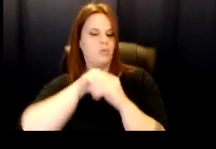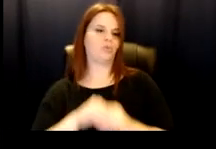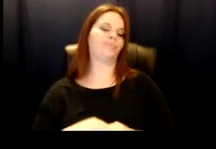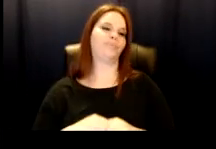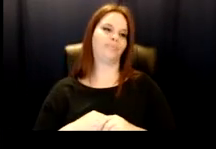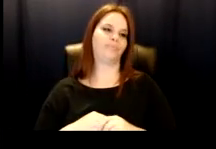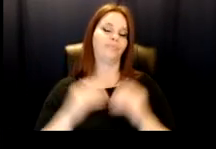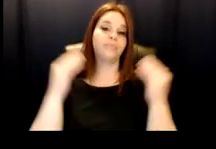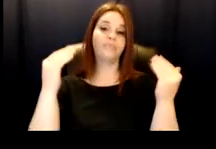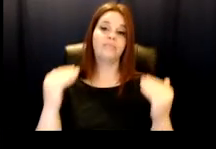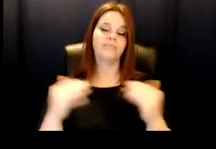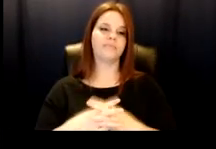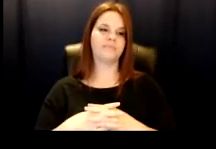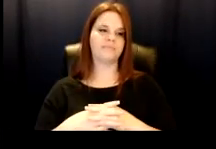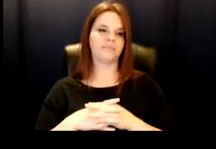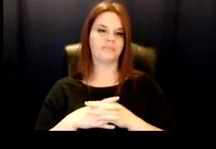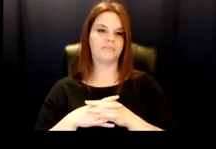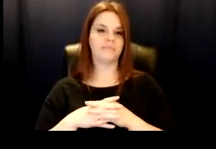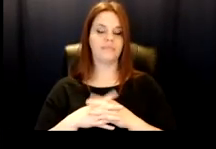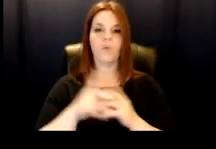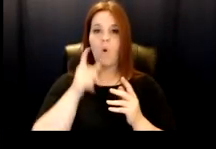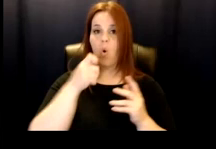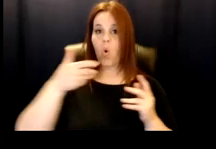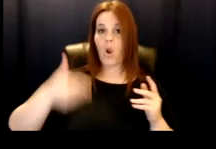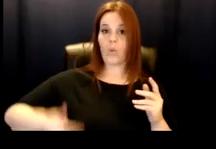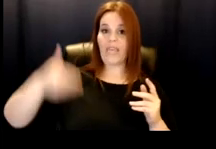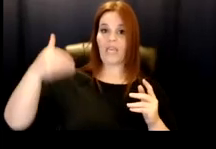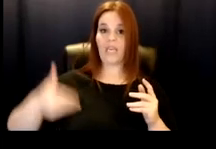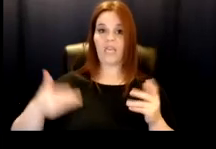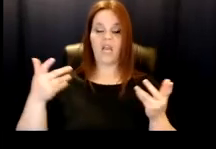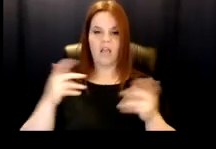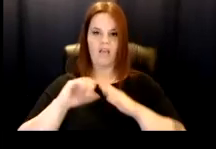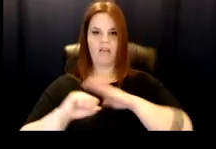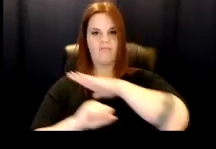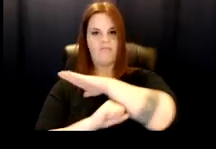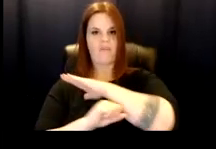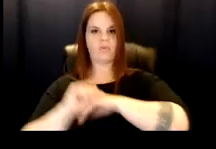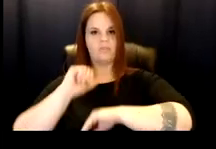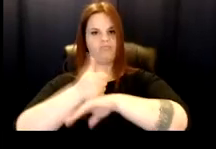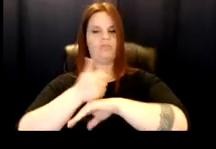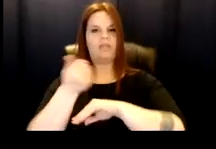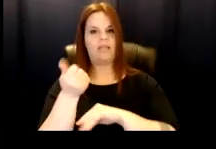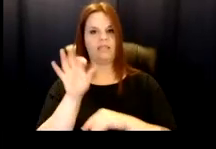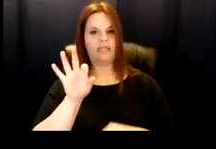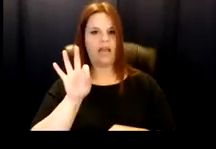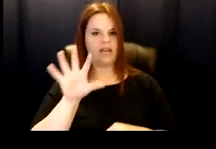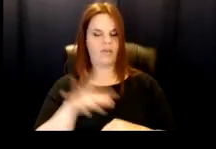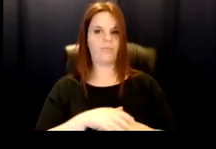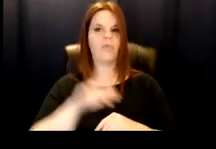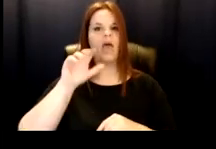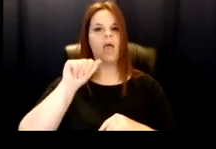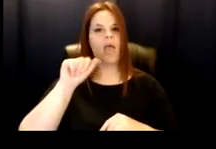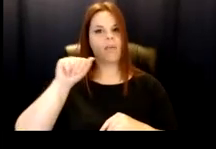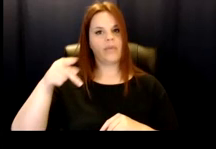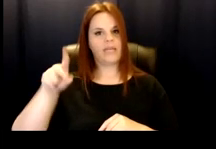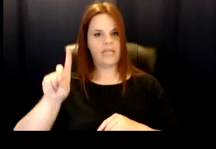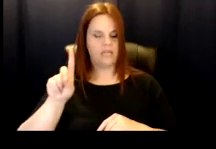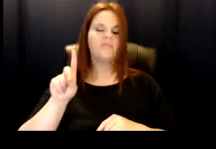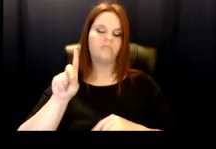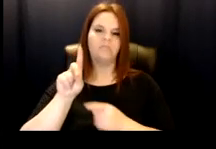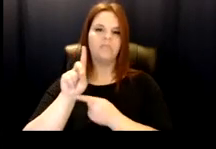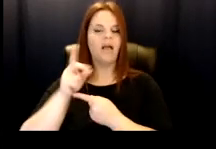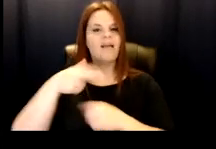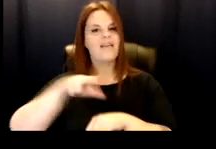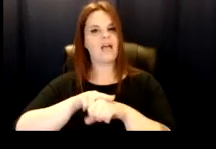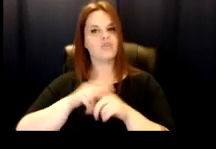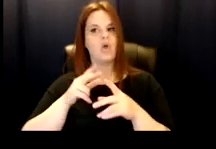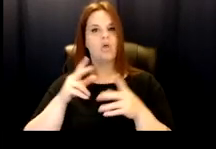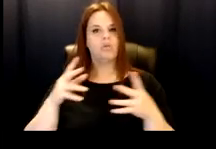Who are we? Founded in 1995, AAPD is a national cross disability civil right organization